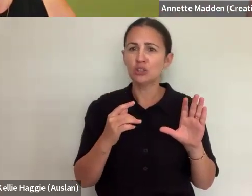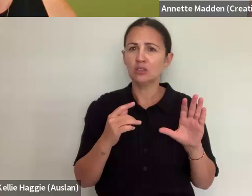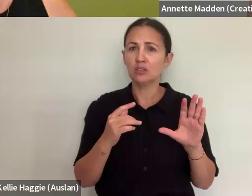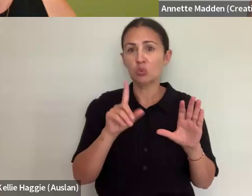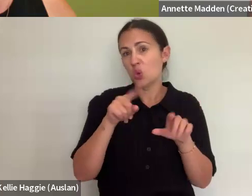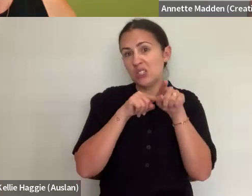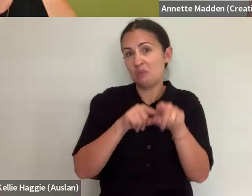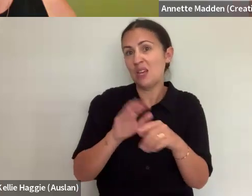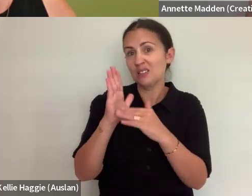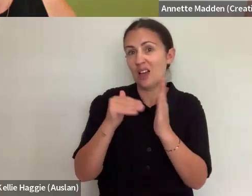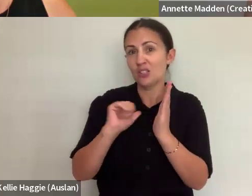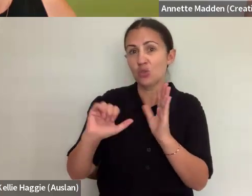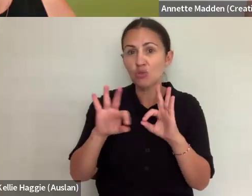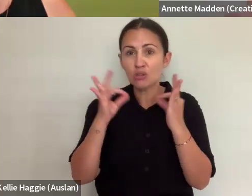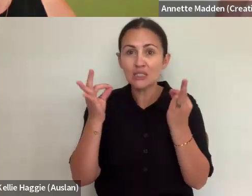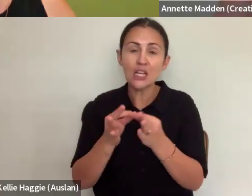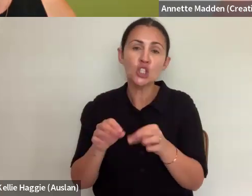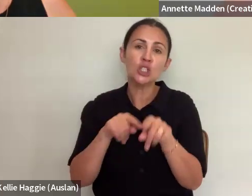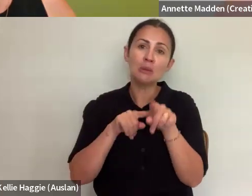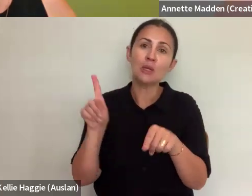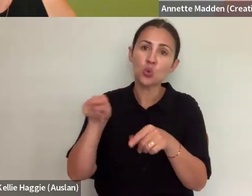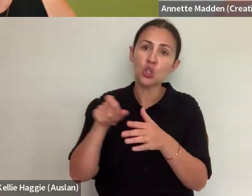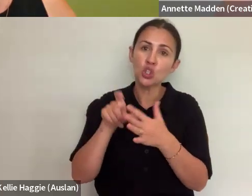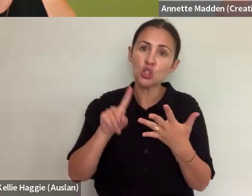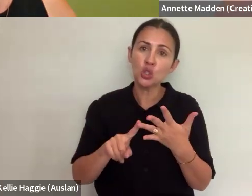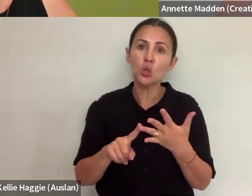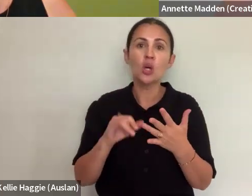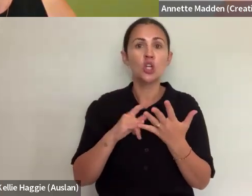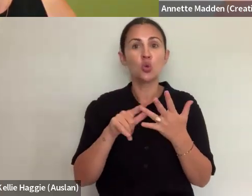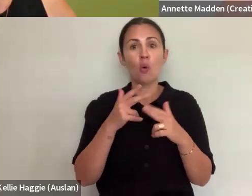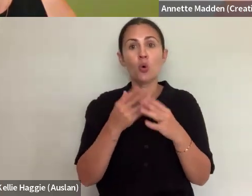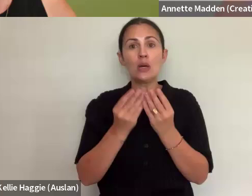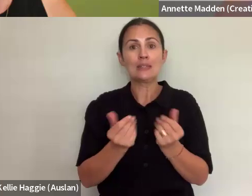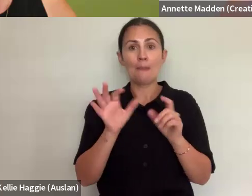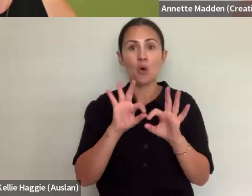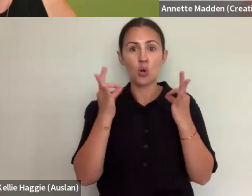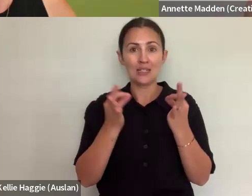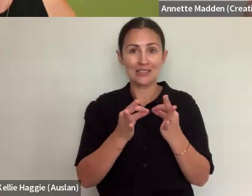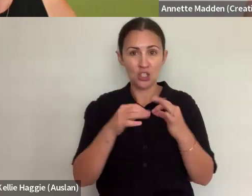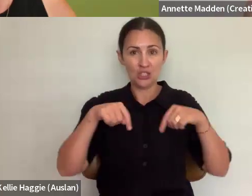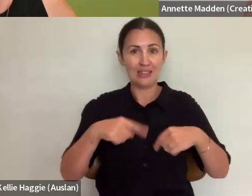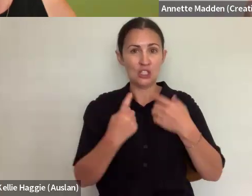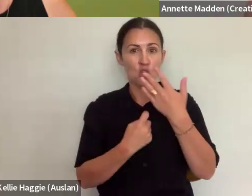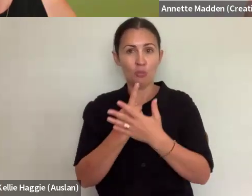of what $150,000 a year for two years can unlock and achieve . Because that will be